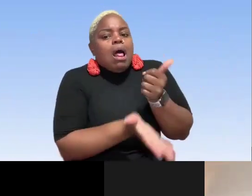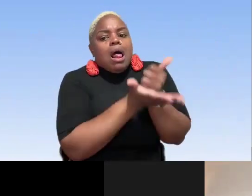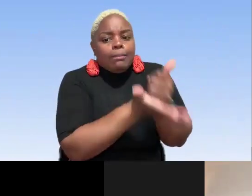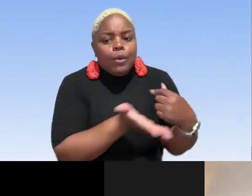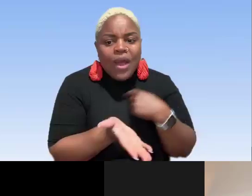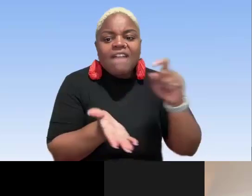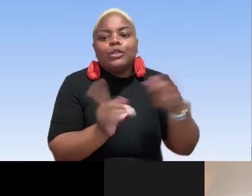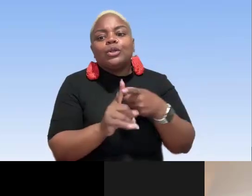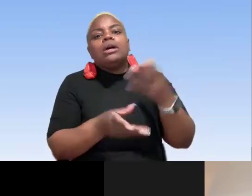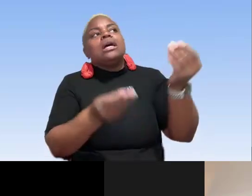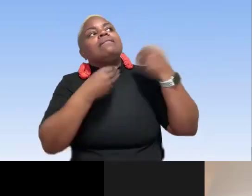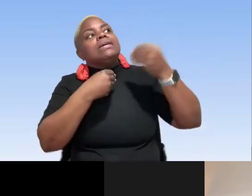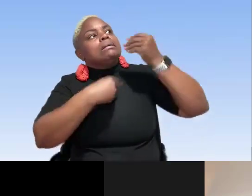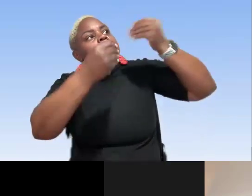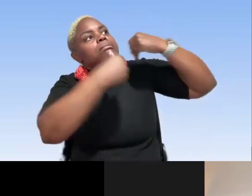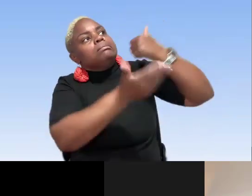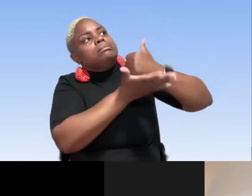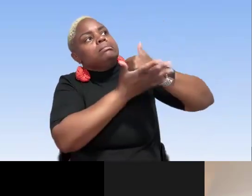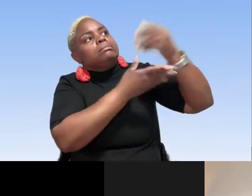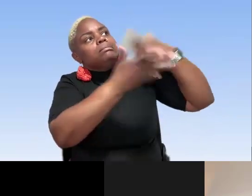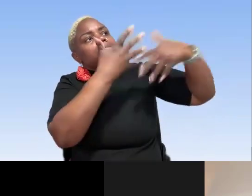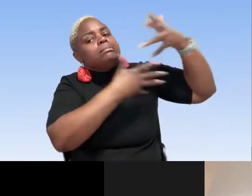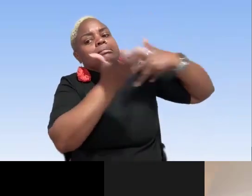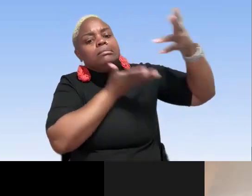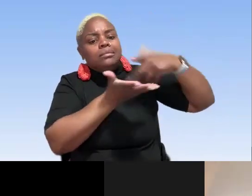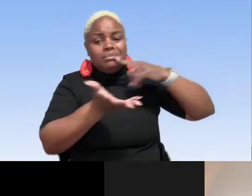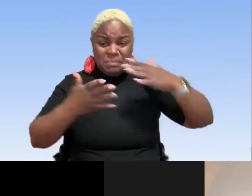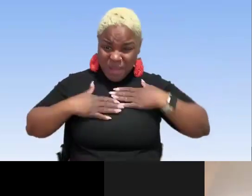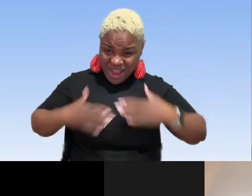that how could somebody in a disabled body-mind provide care work?